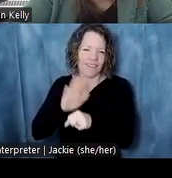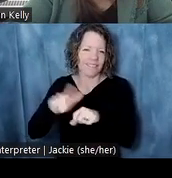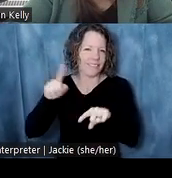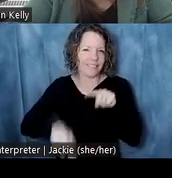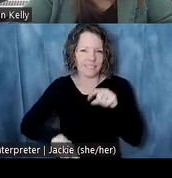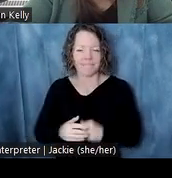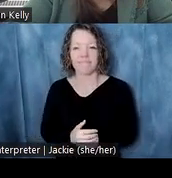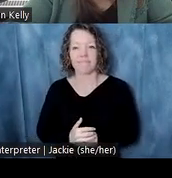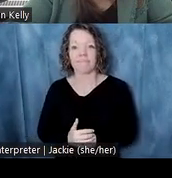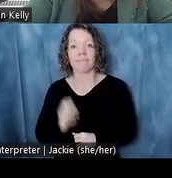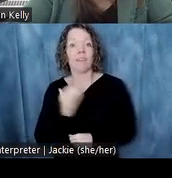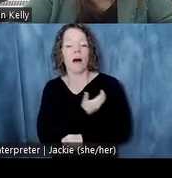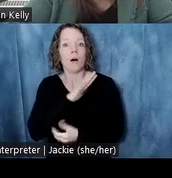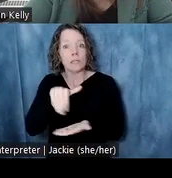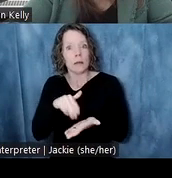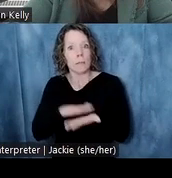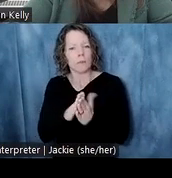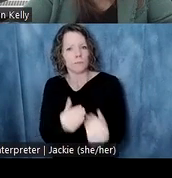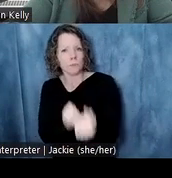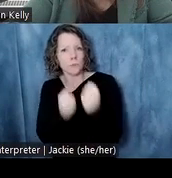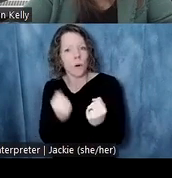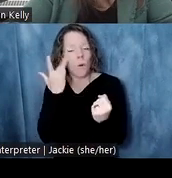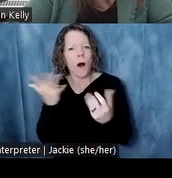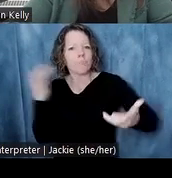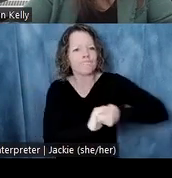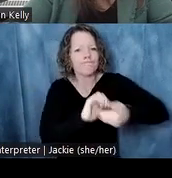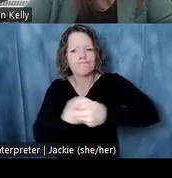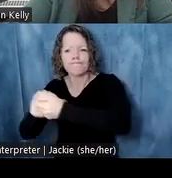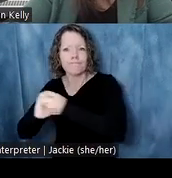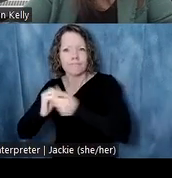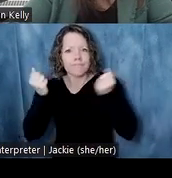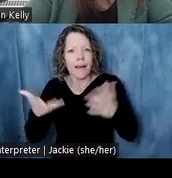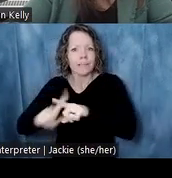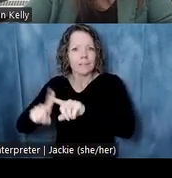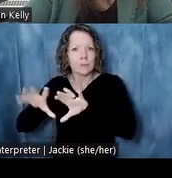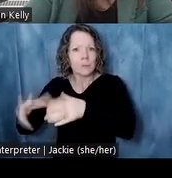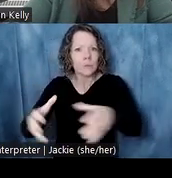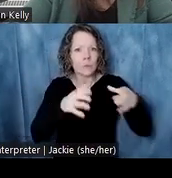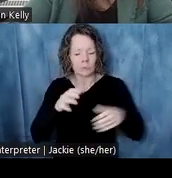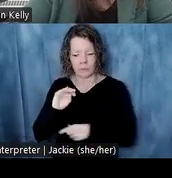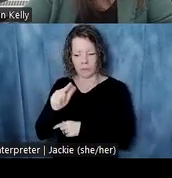by cross-pollination with so many other groups at MGH and I'd like to take this opportunity to